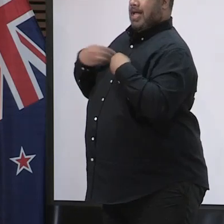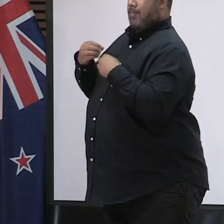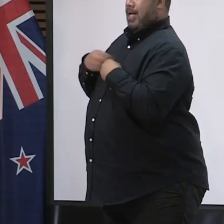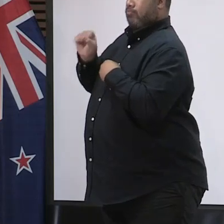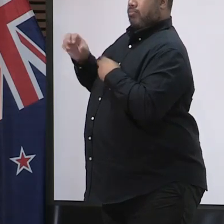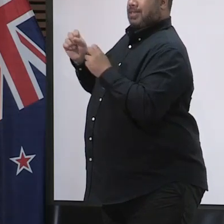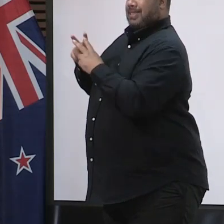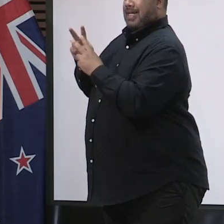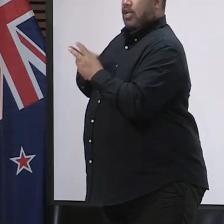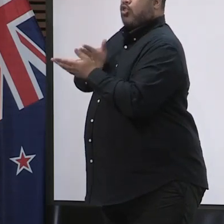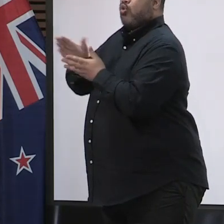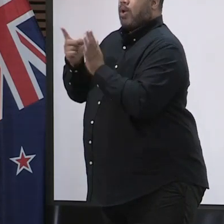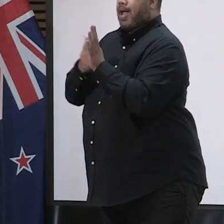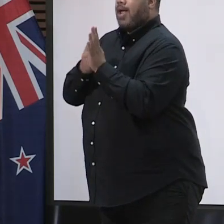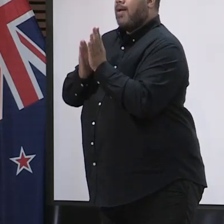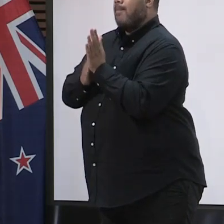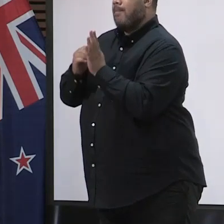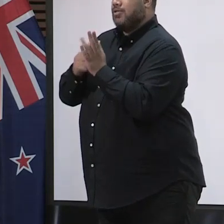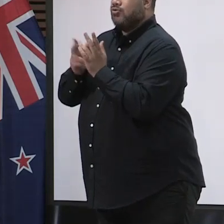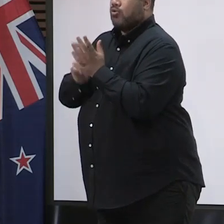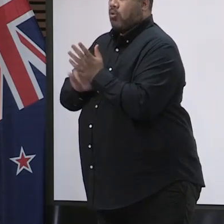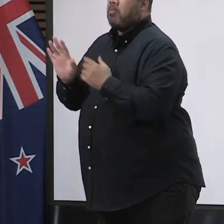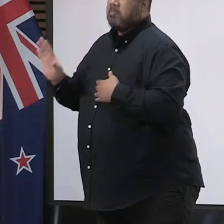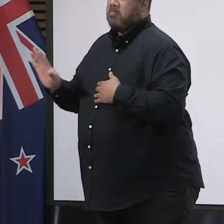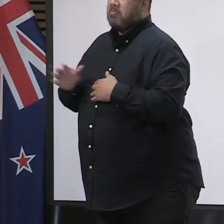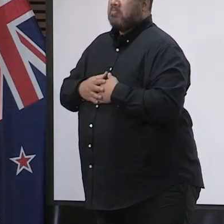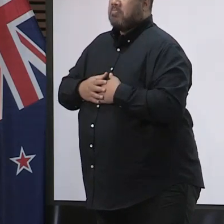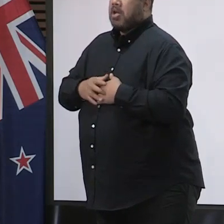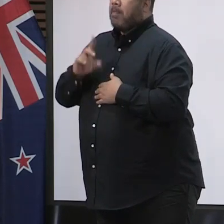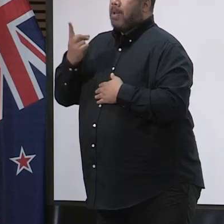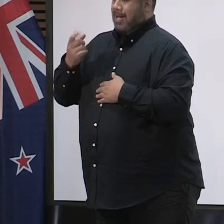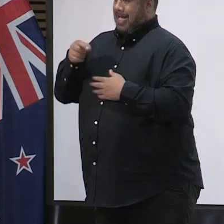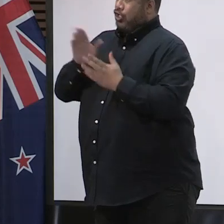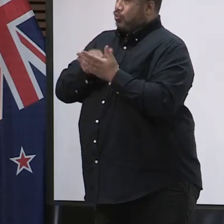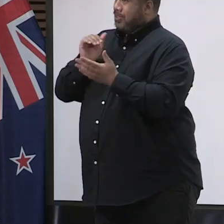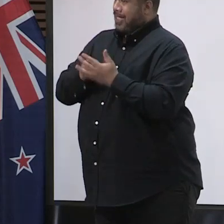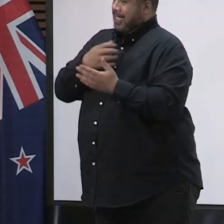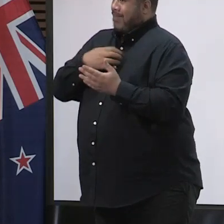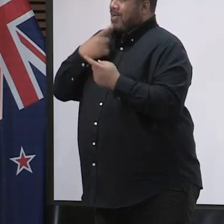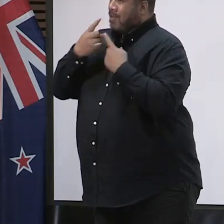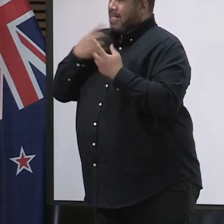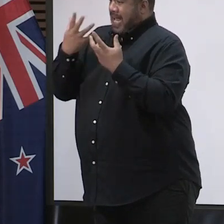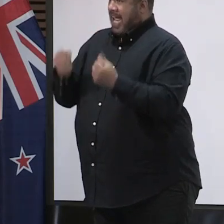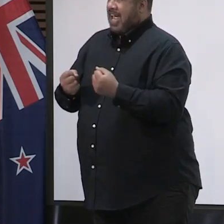New Zealand, announced a week or two back. I'm confident. A